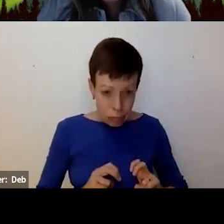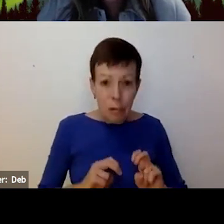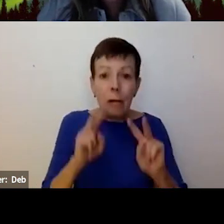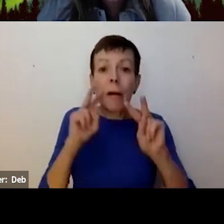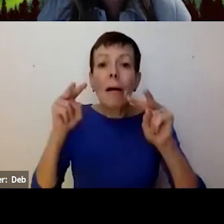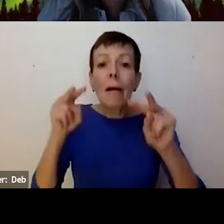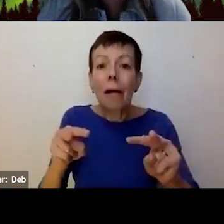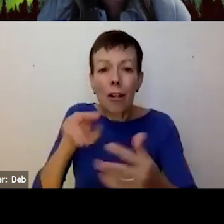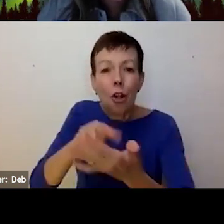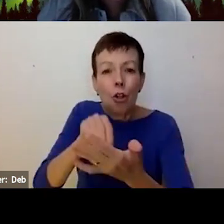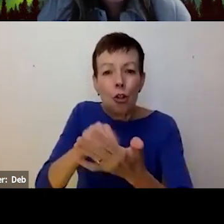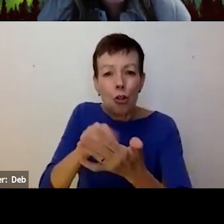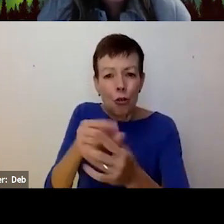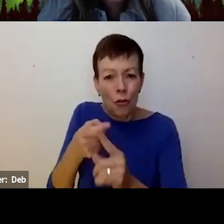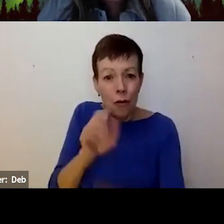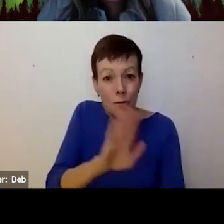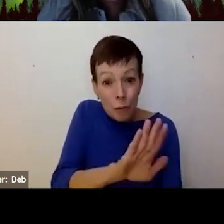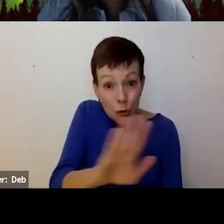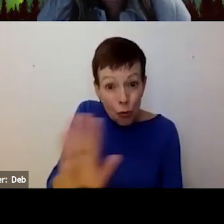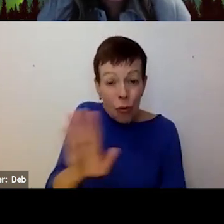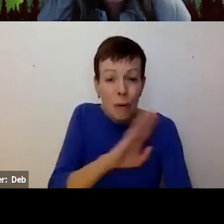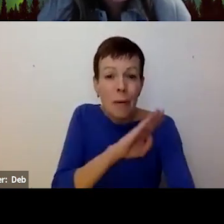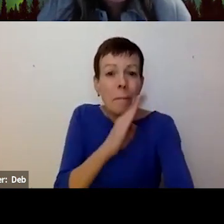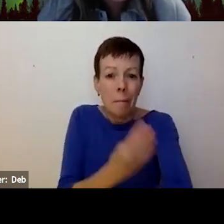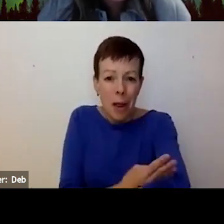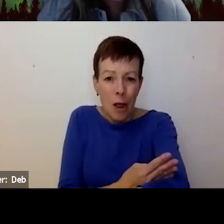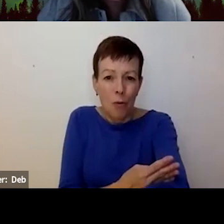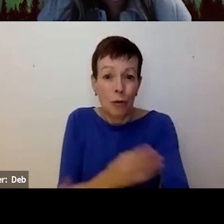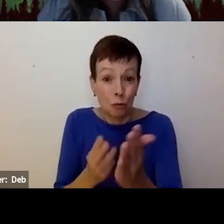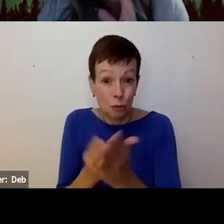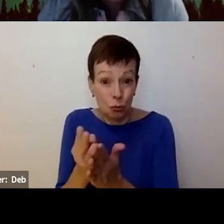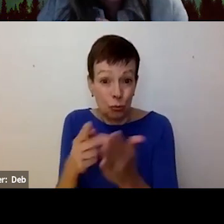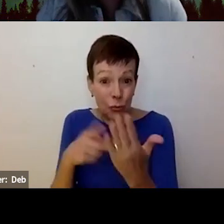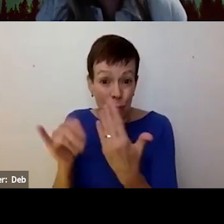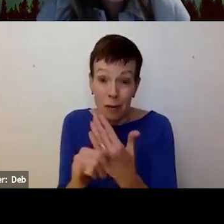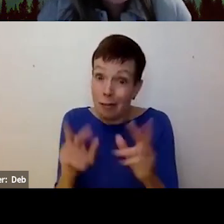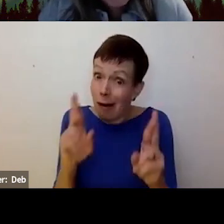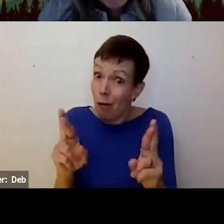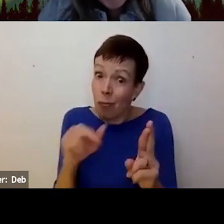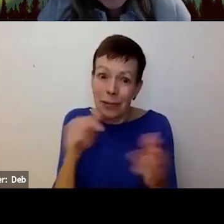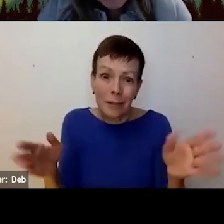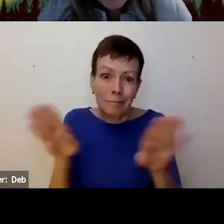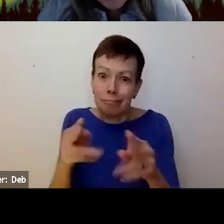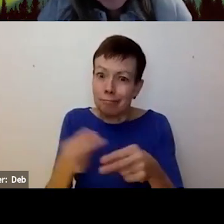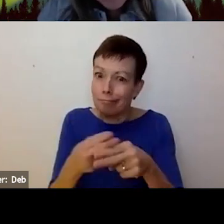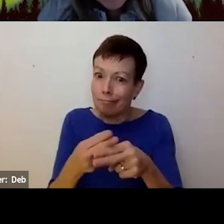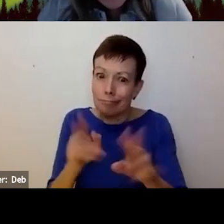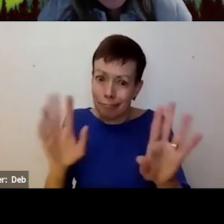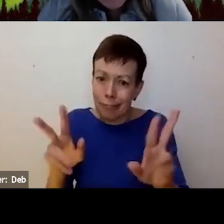in your Power to Truth project, which I hope isn't ending anytime soon. And and